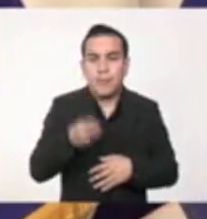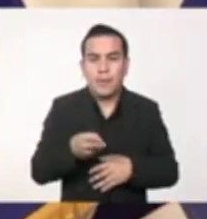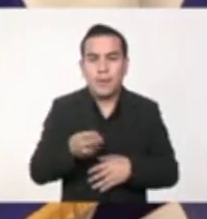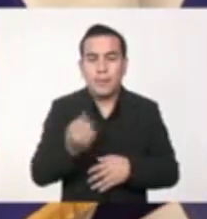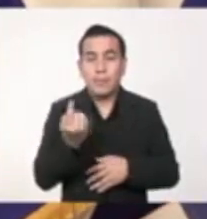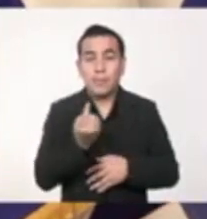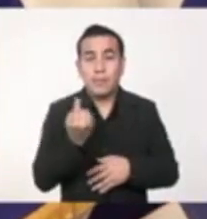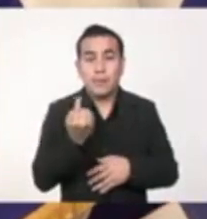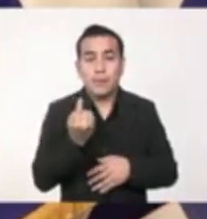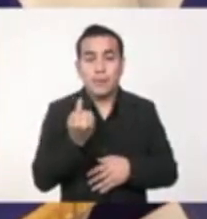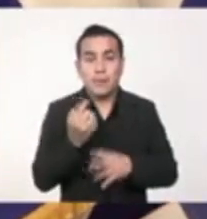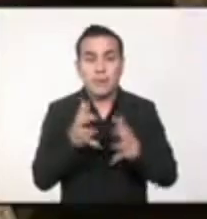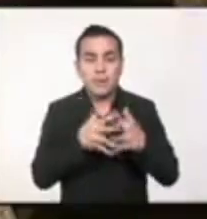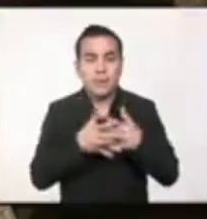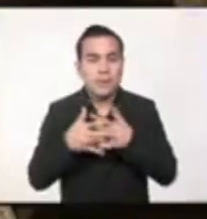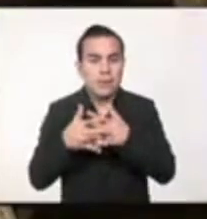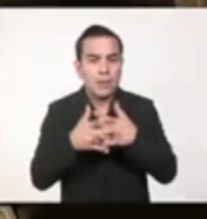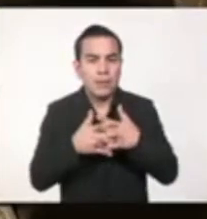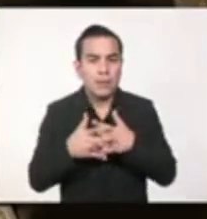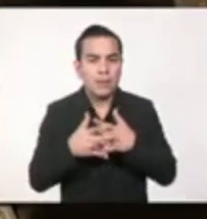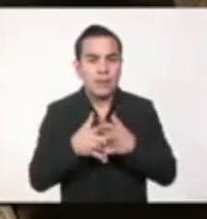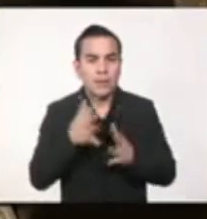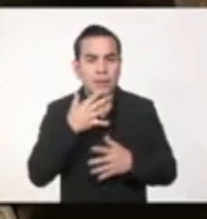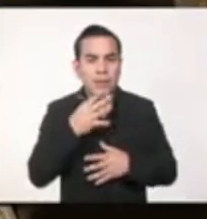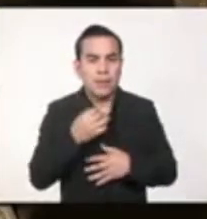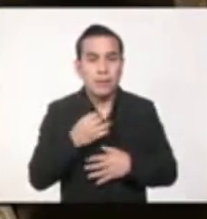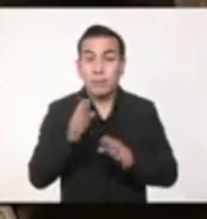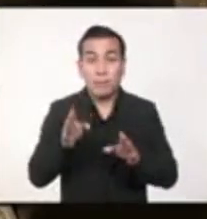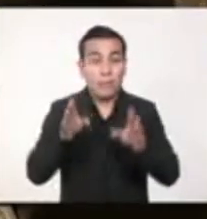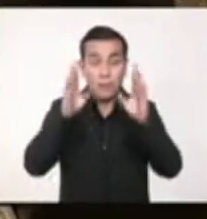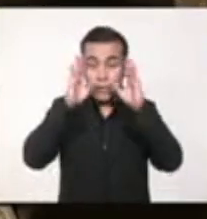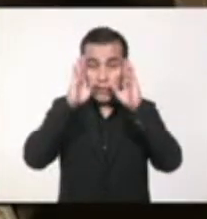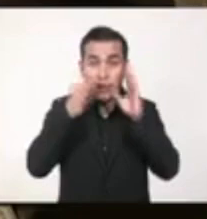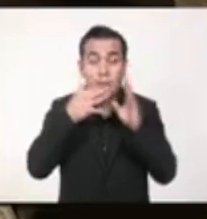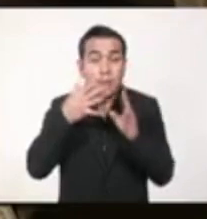United States that does not listen to the version tell you to know that